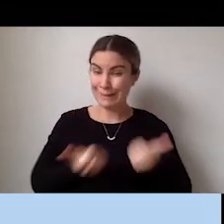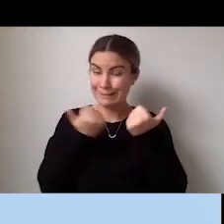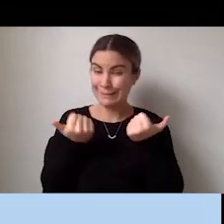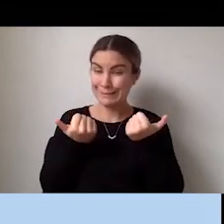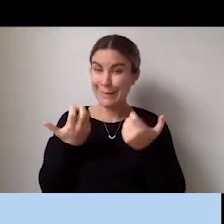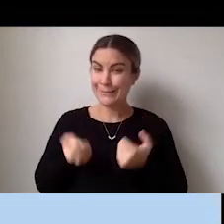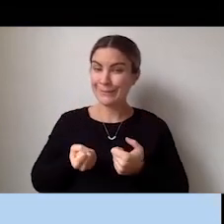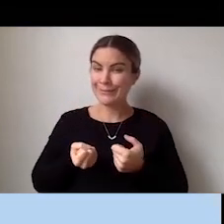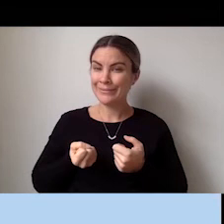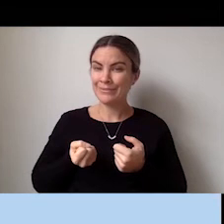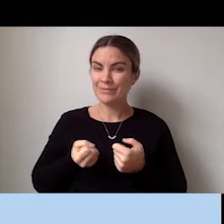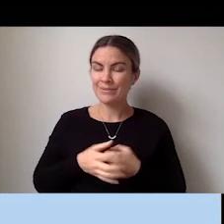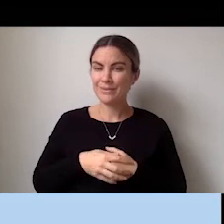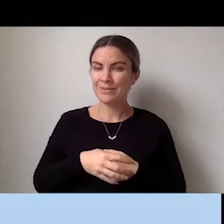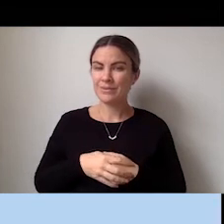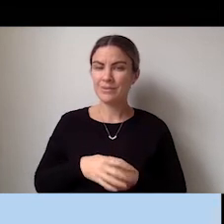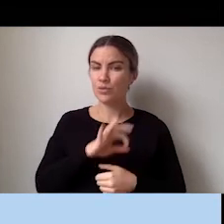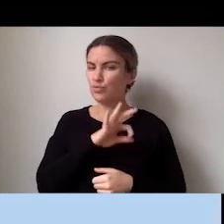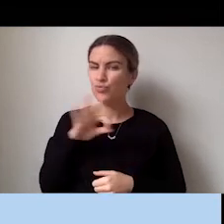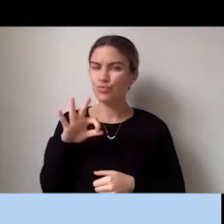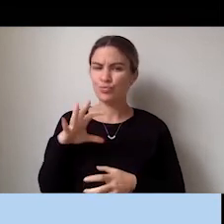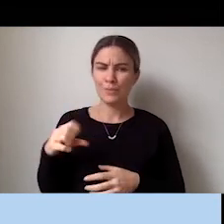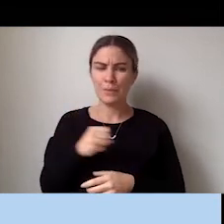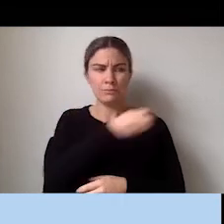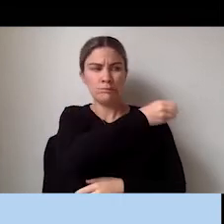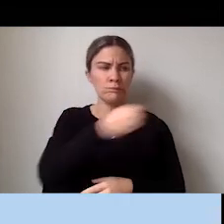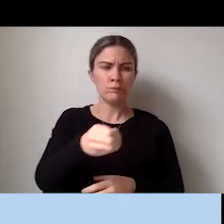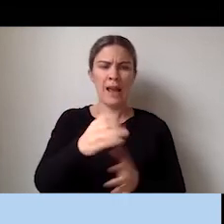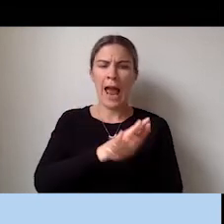It doesn't always involve the HR department at our workplace.